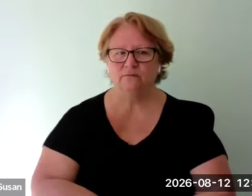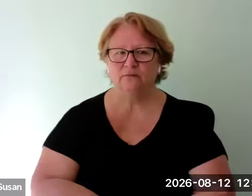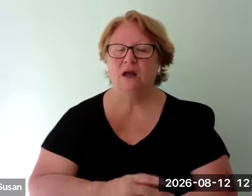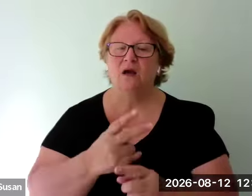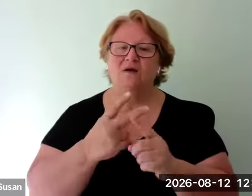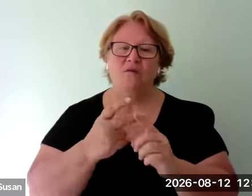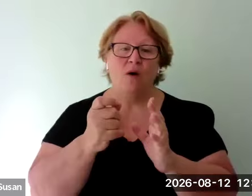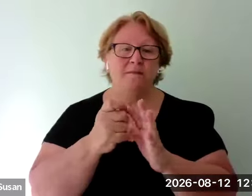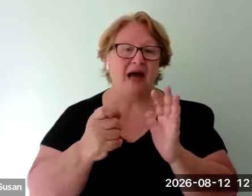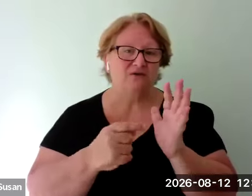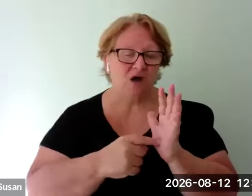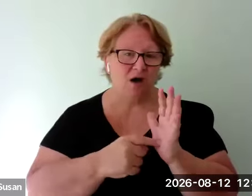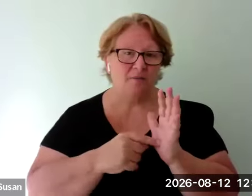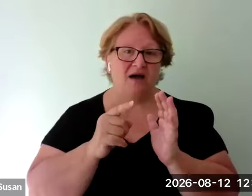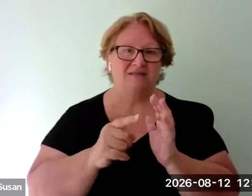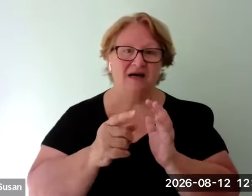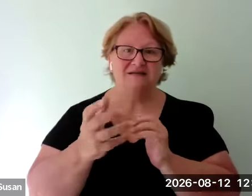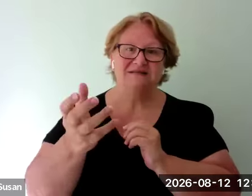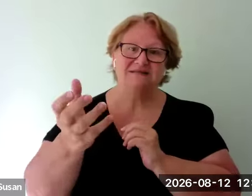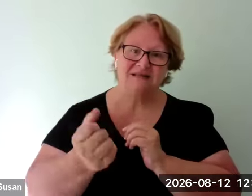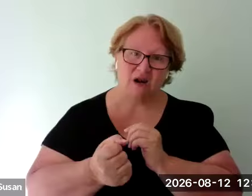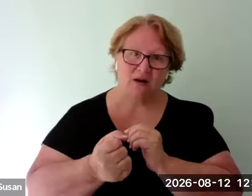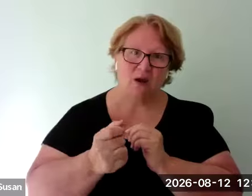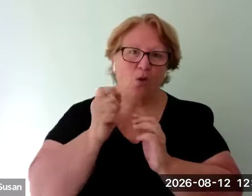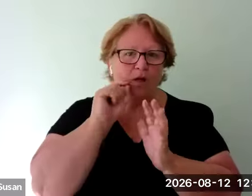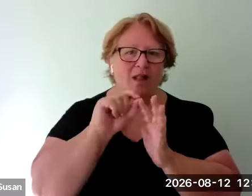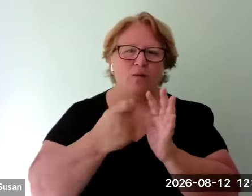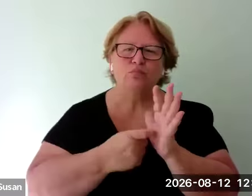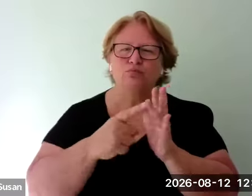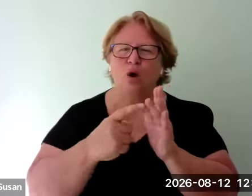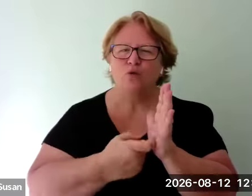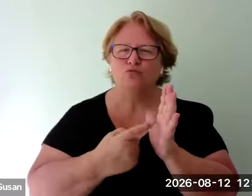full-time working hours arrangement. And in the case